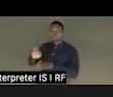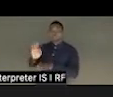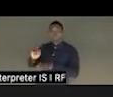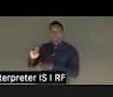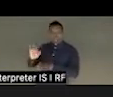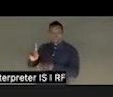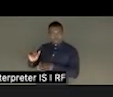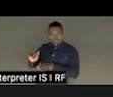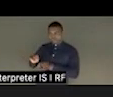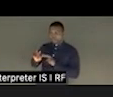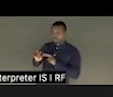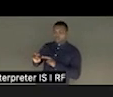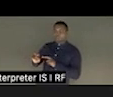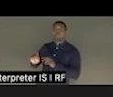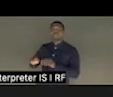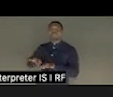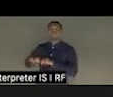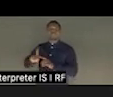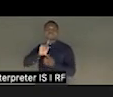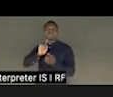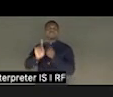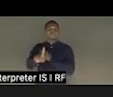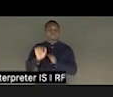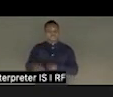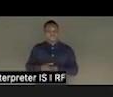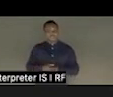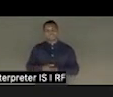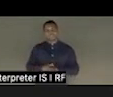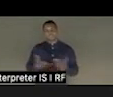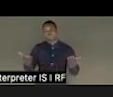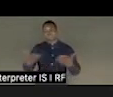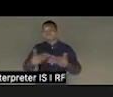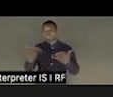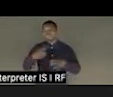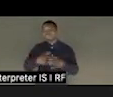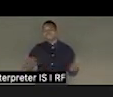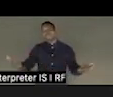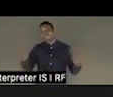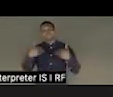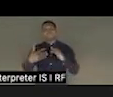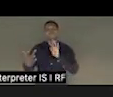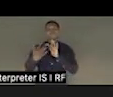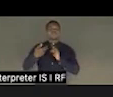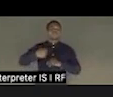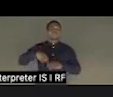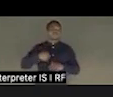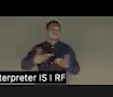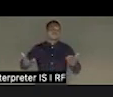So that's the introduction and now I would like to go on to the first example